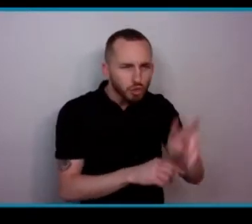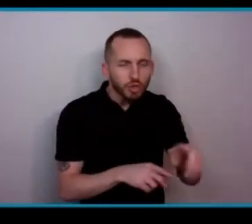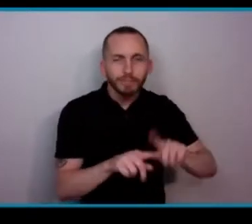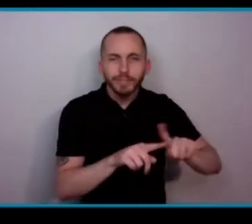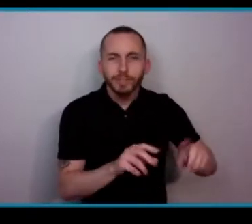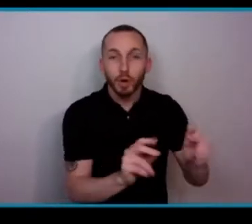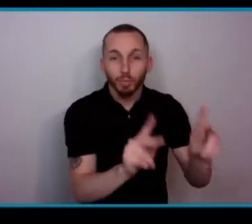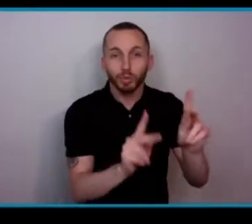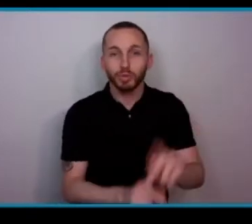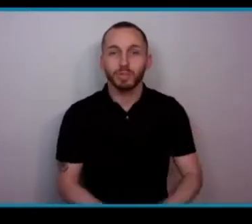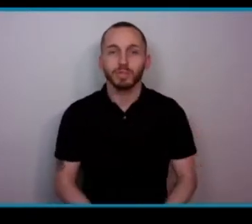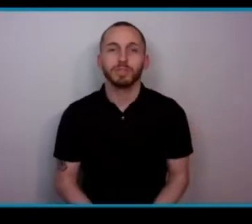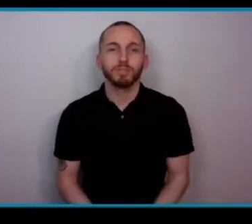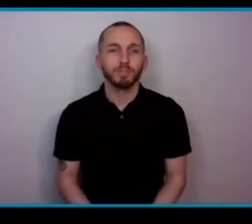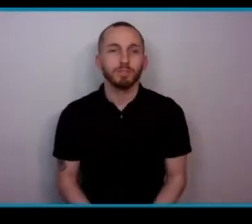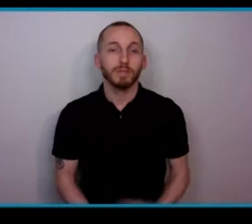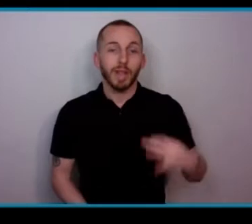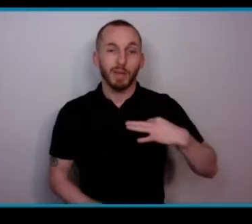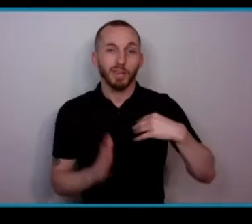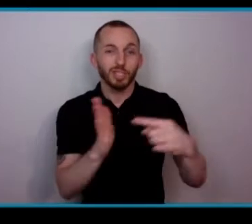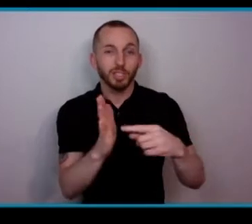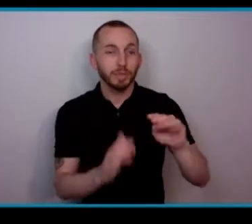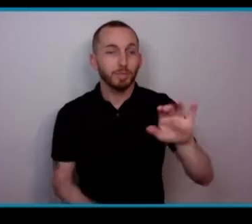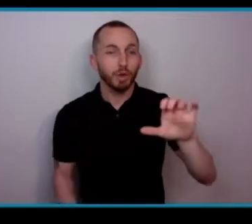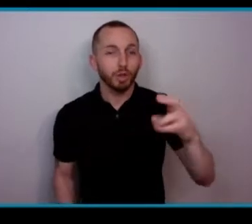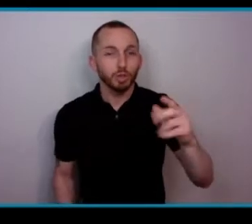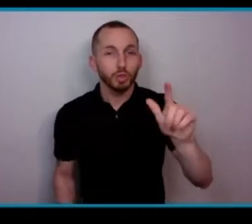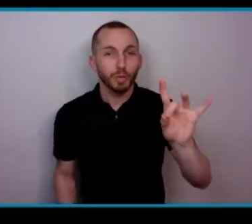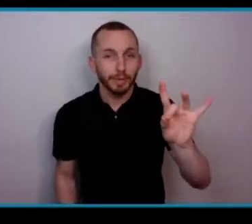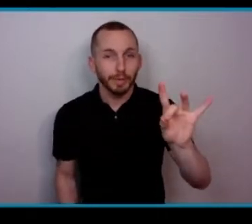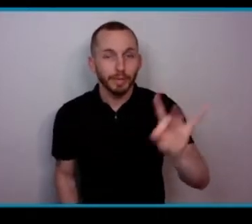The application deadline is March 28th and for those of you who follow music and music